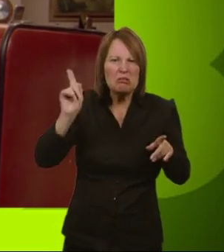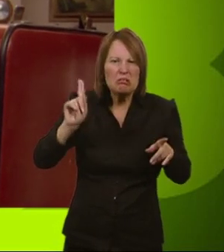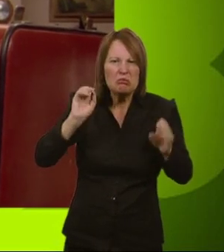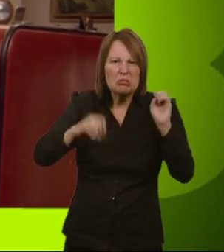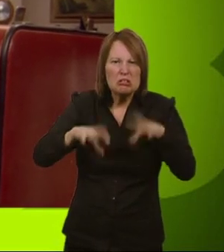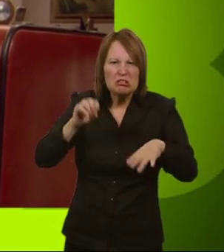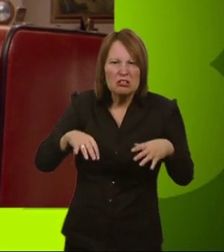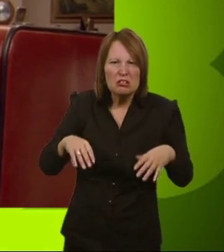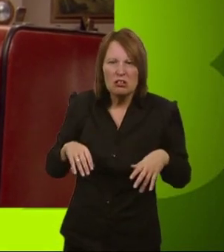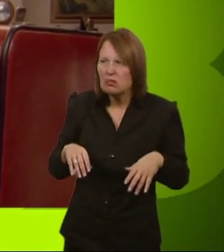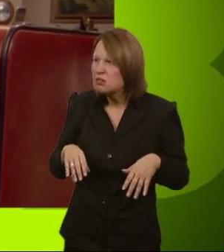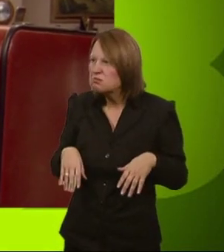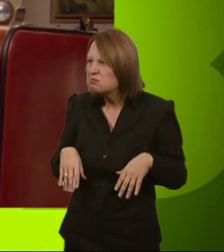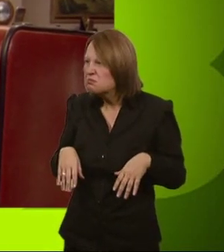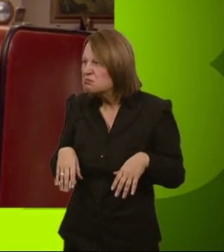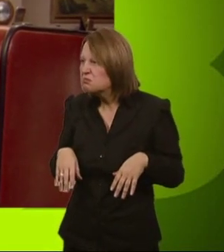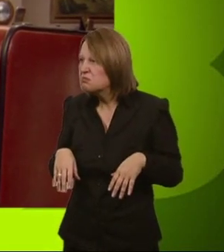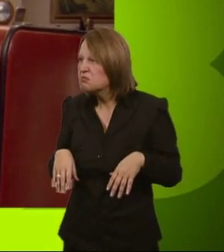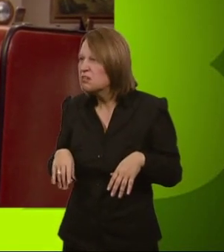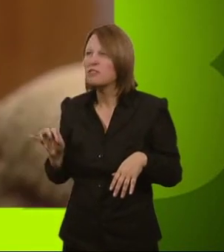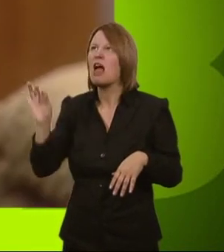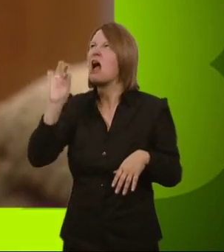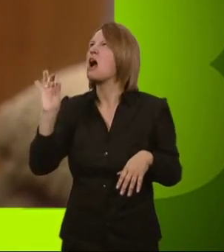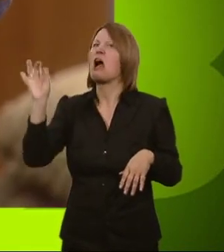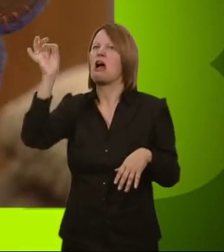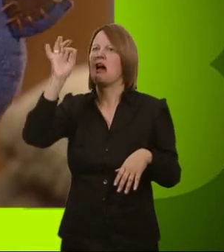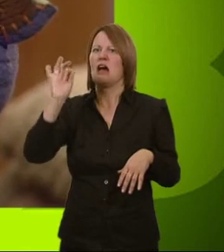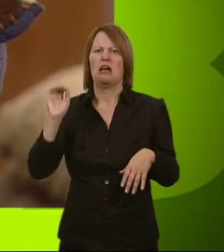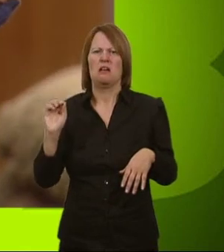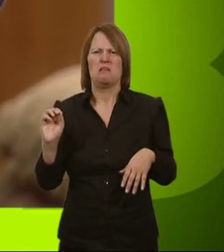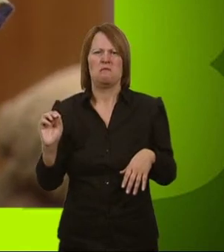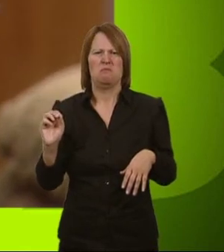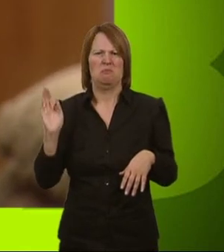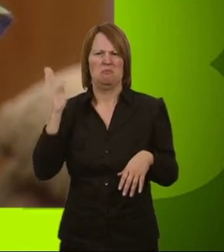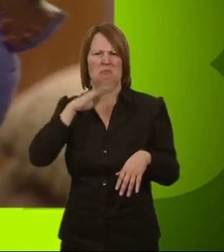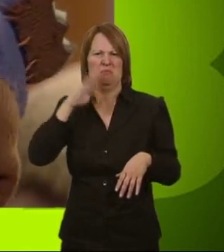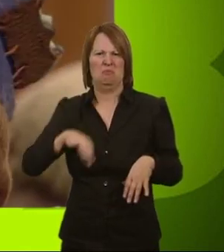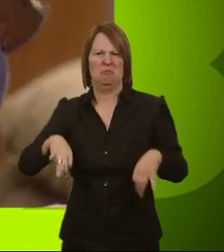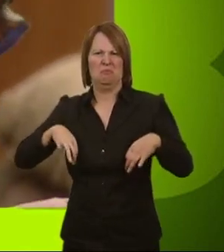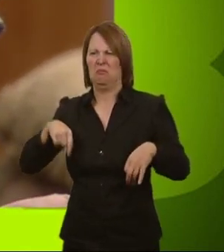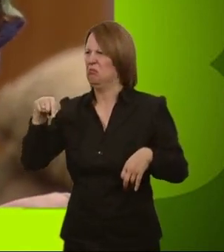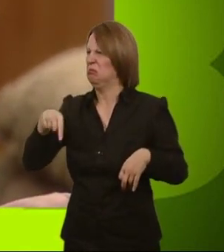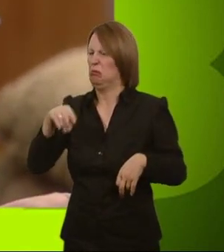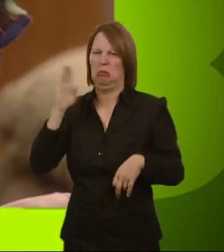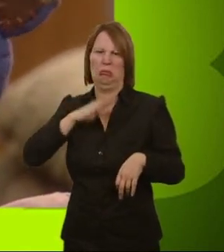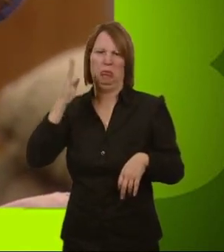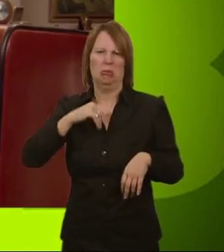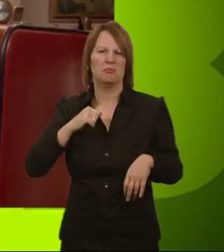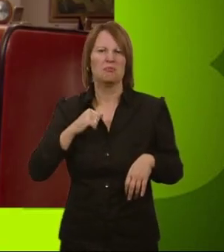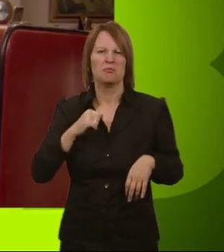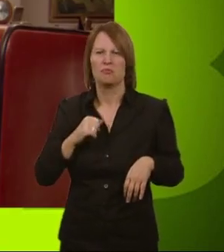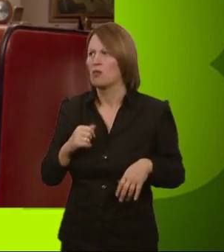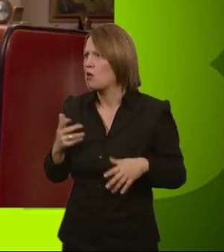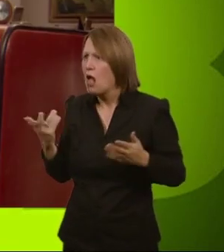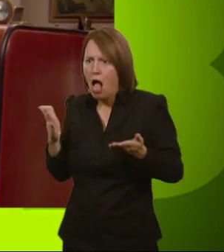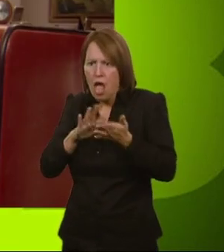no Stinky Pants yucky well the Heather's in this case